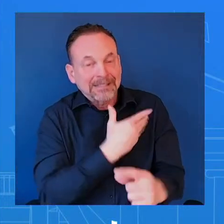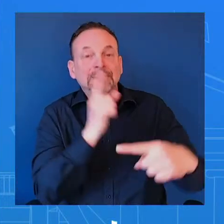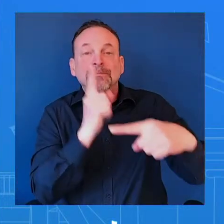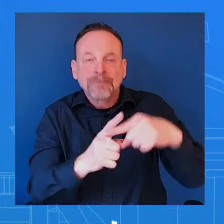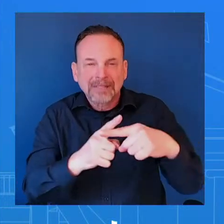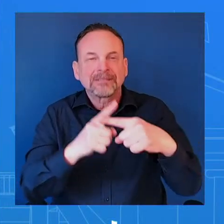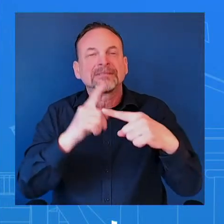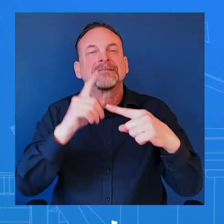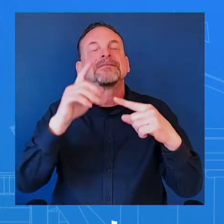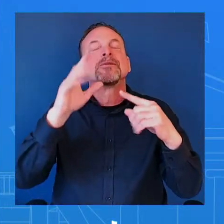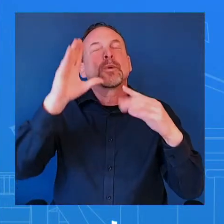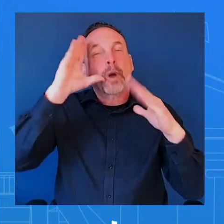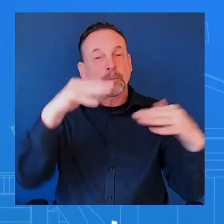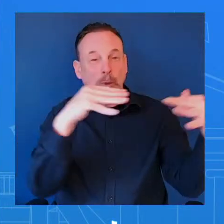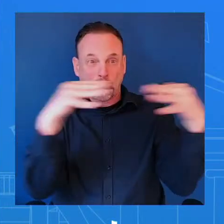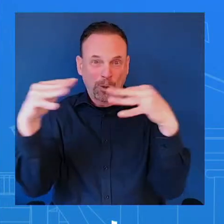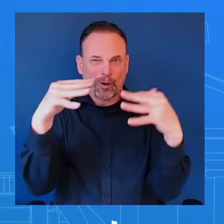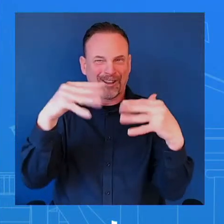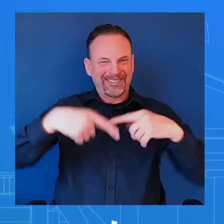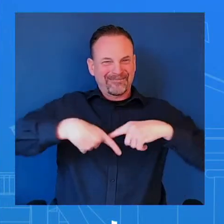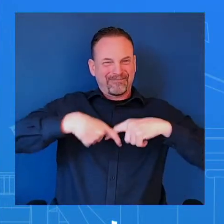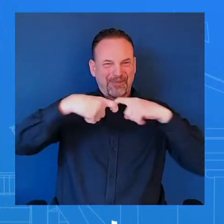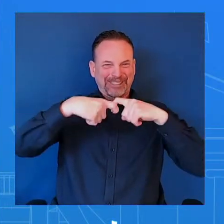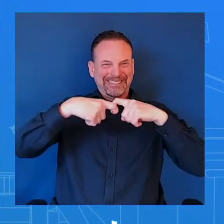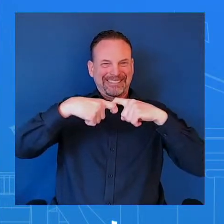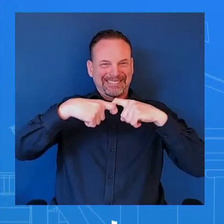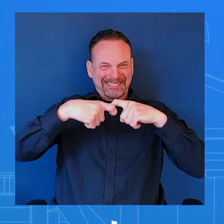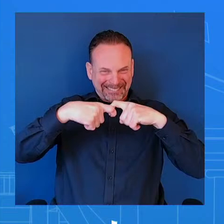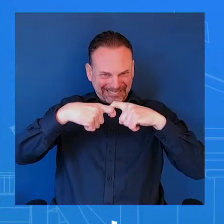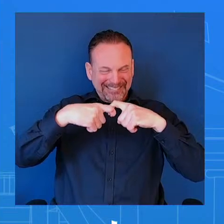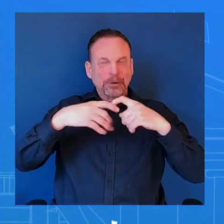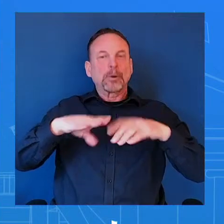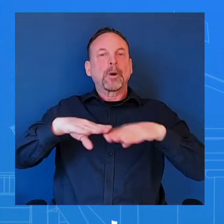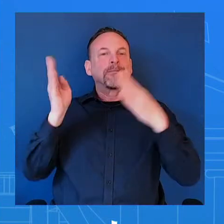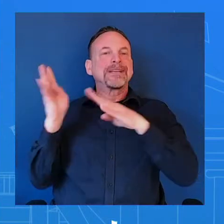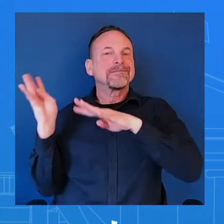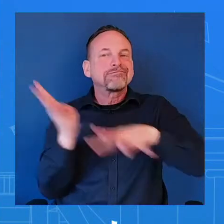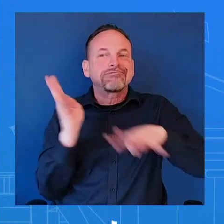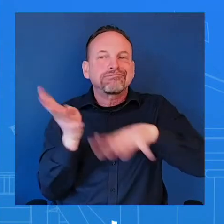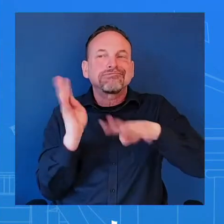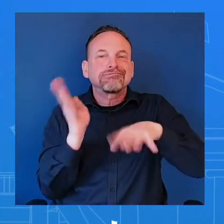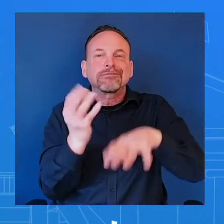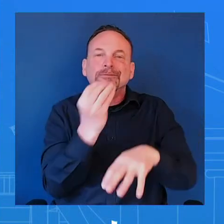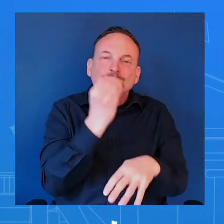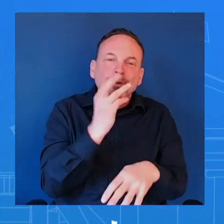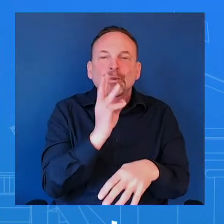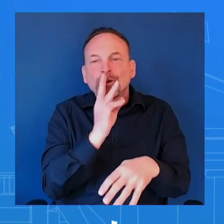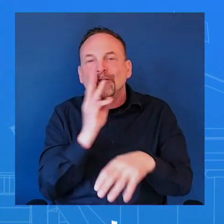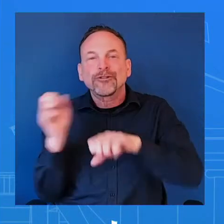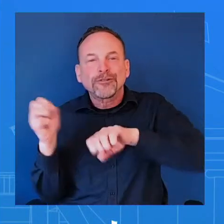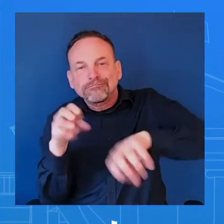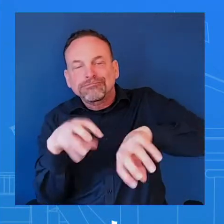So, that is what we're going to continue also to work on. The Press: Do you have a progress report on that hostage deal? Ms. Jean-Pierre: I don't have a progress report.